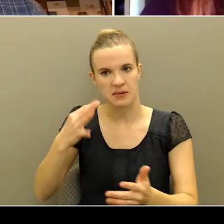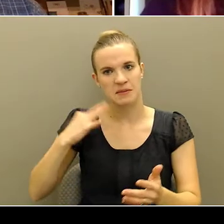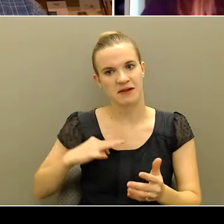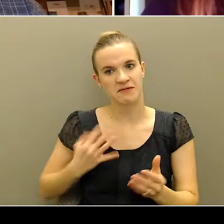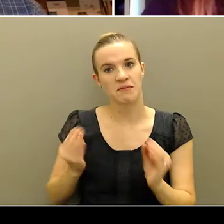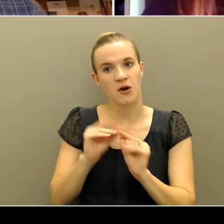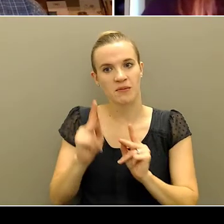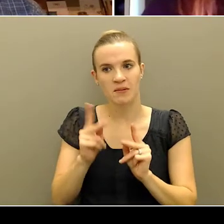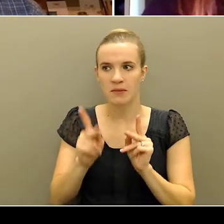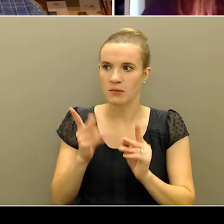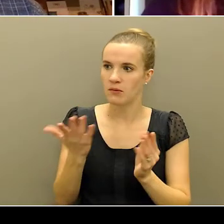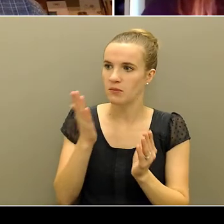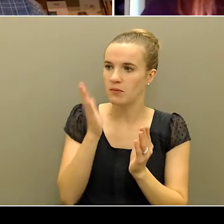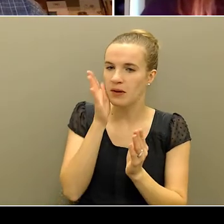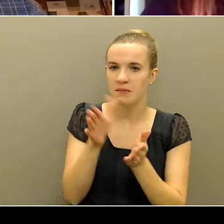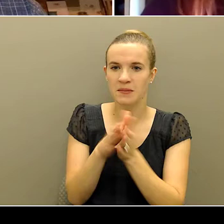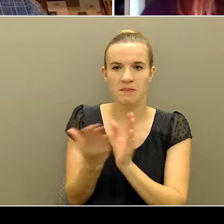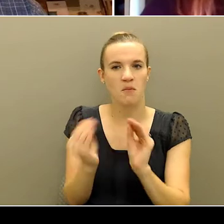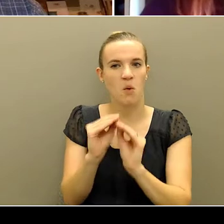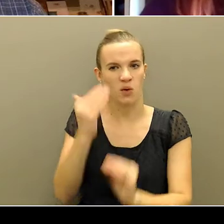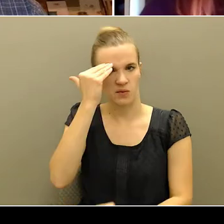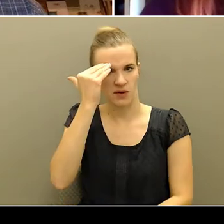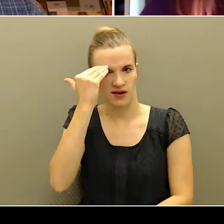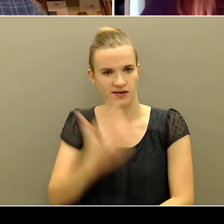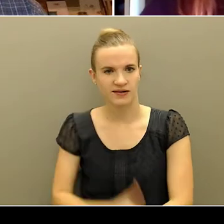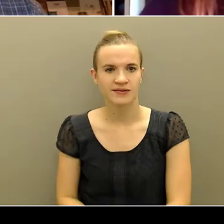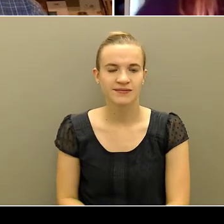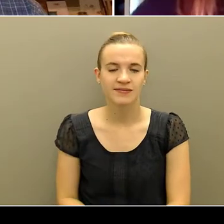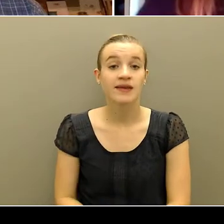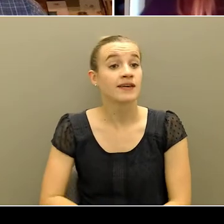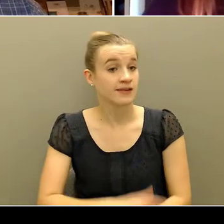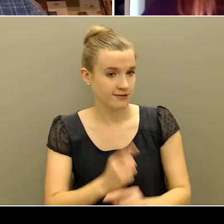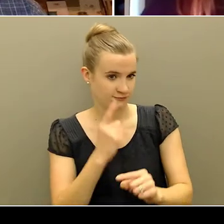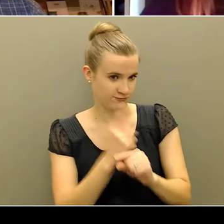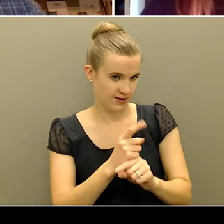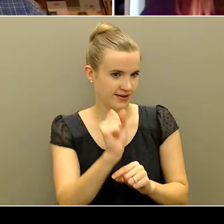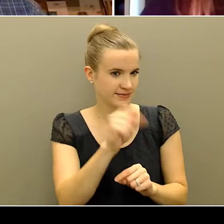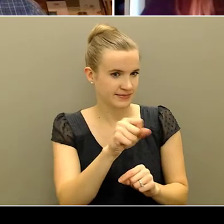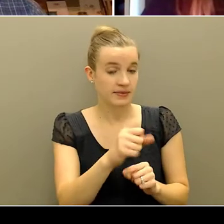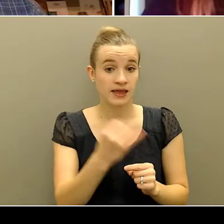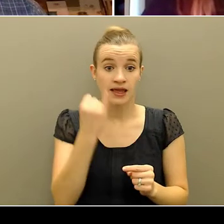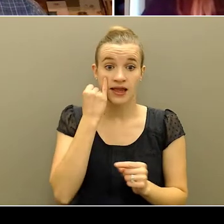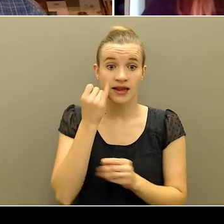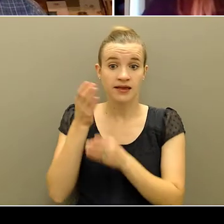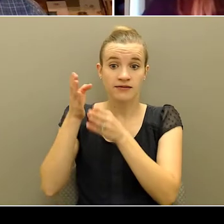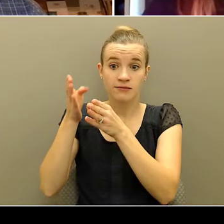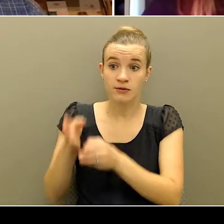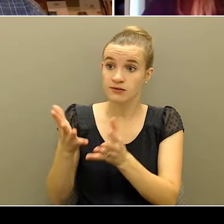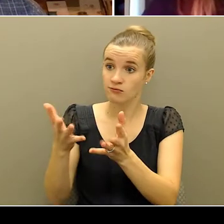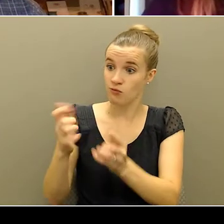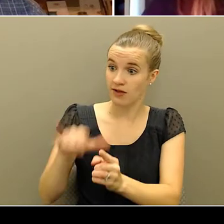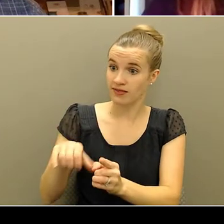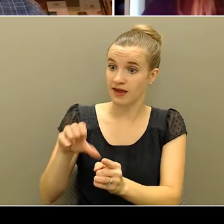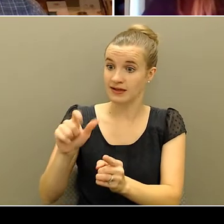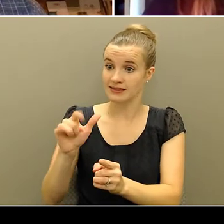people go to the Tools section of your website. Yes. Yeah, that's where I found that. So and I think what you were saying about you know, kind of